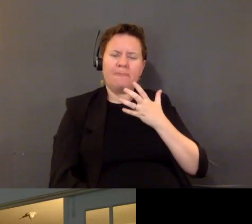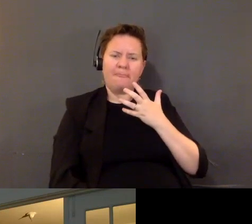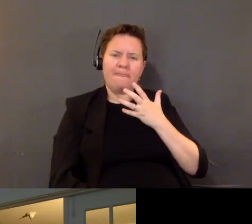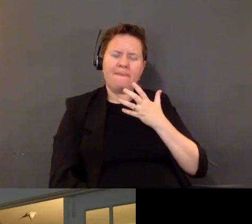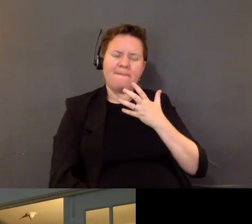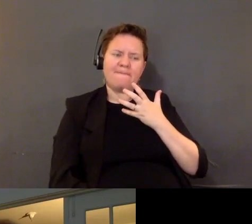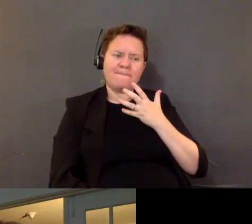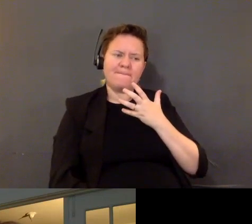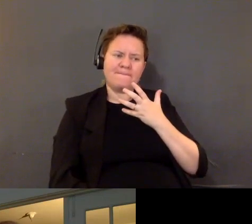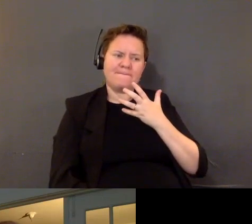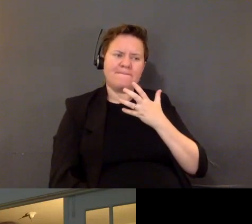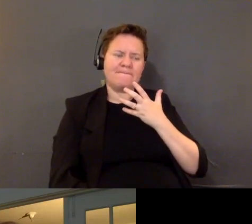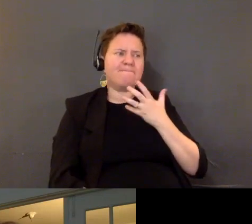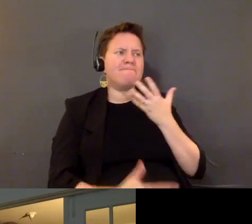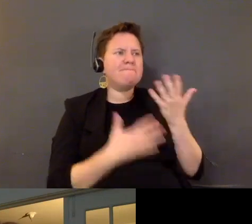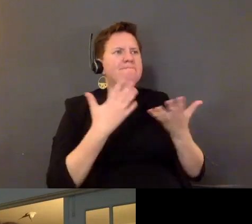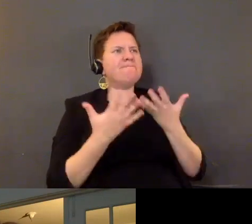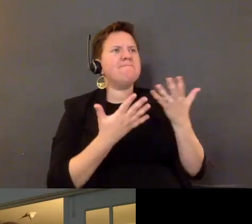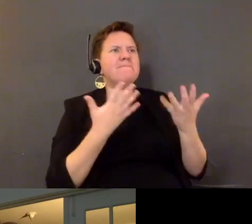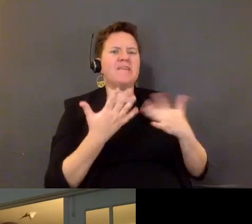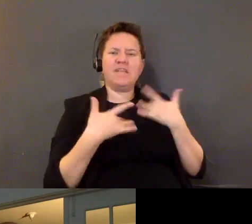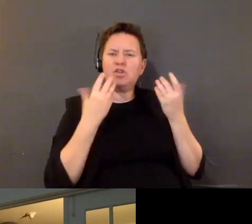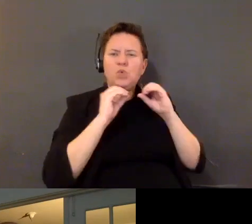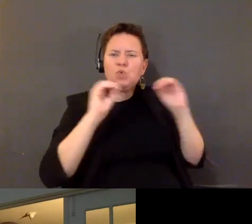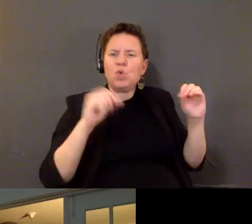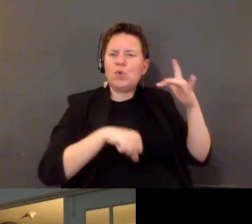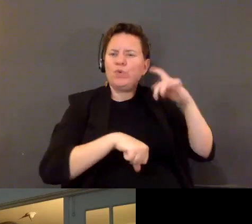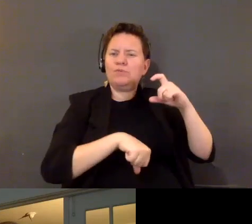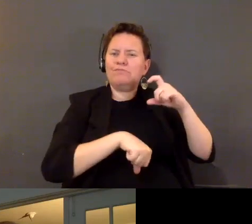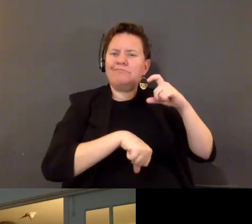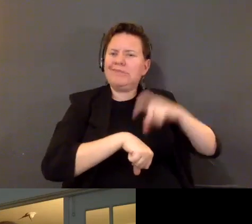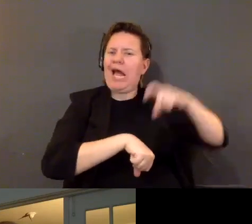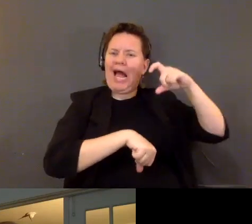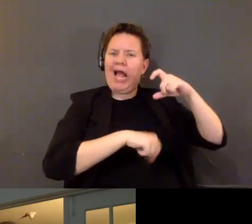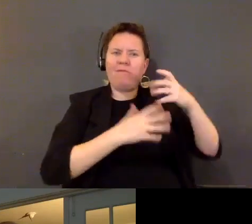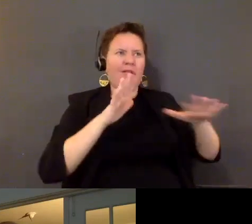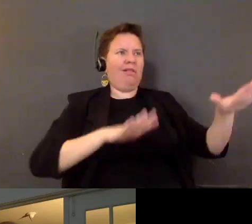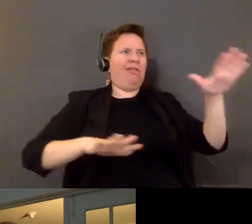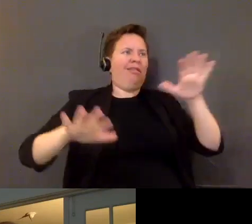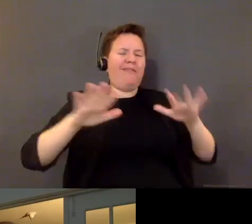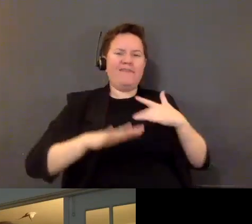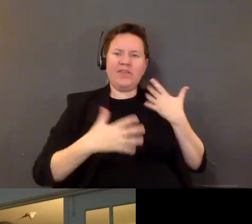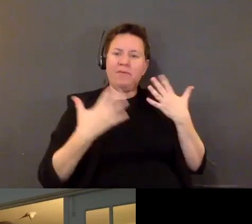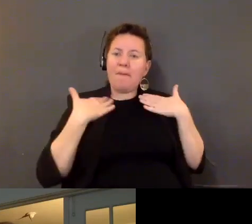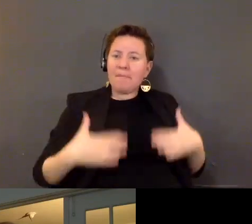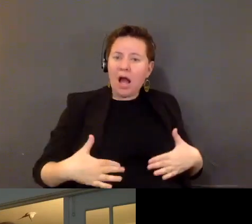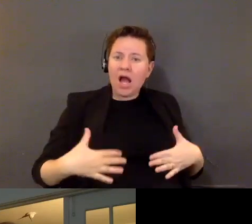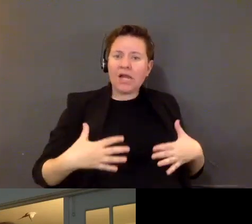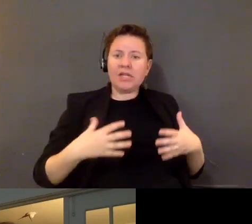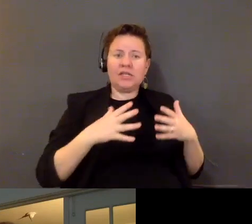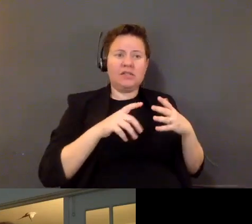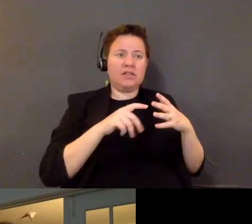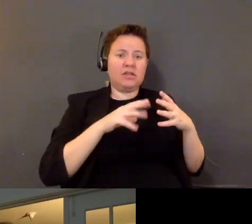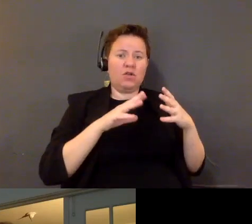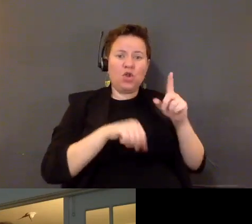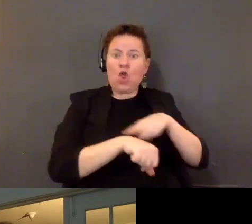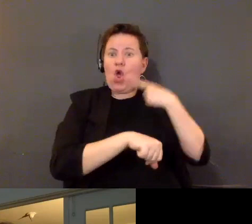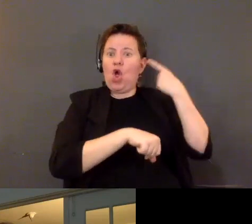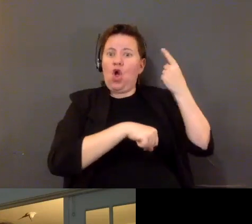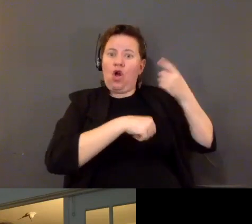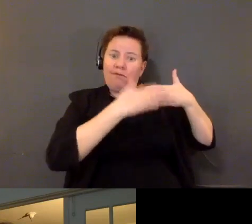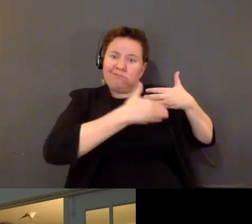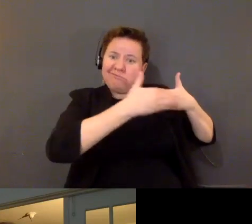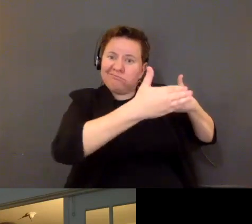timelessness um the feeling of being a body in a long history of bodies and connected to